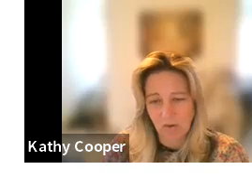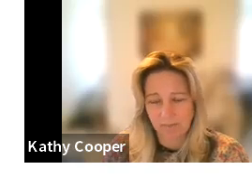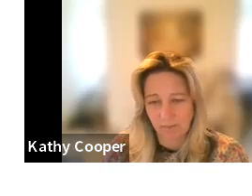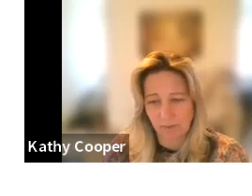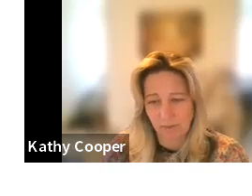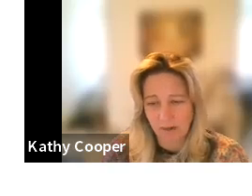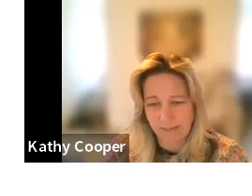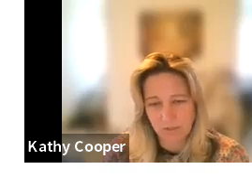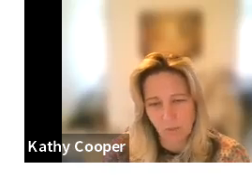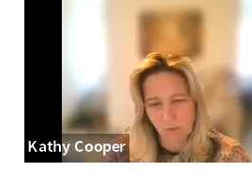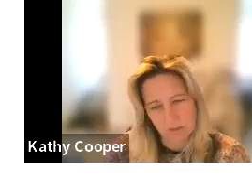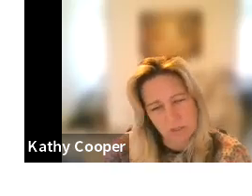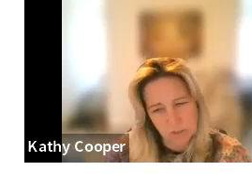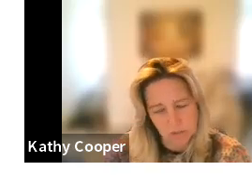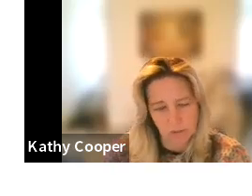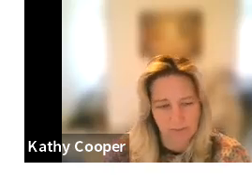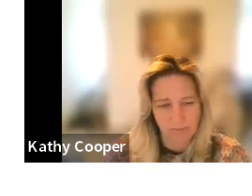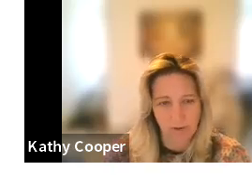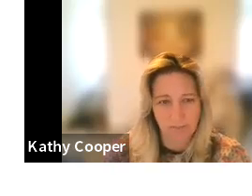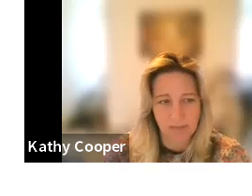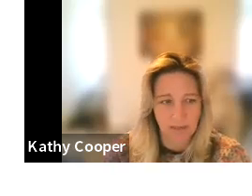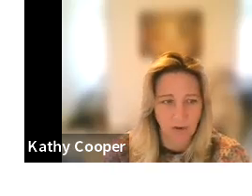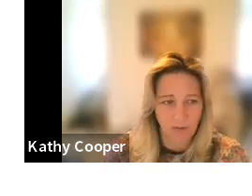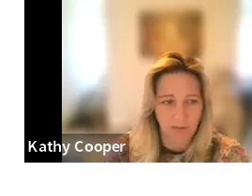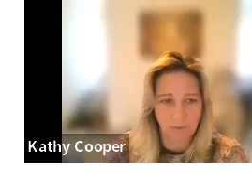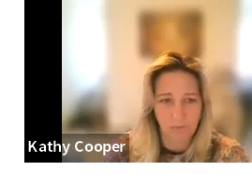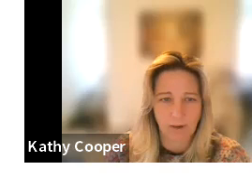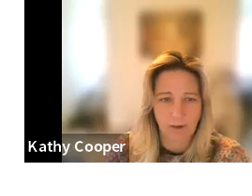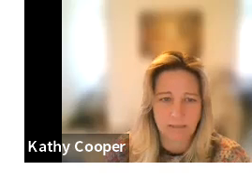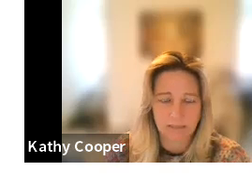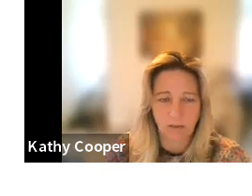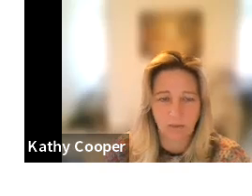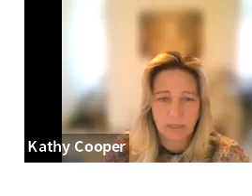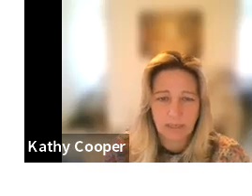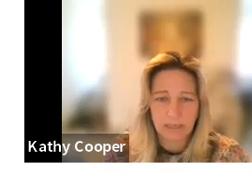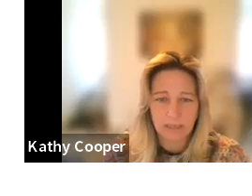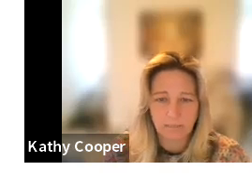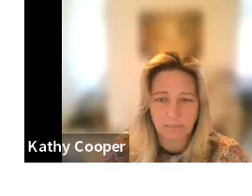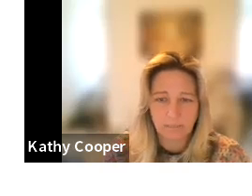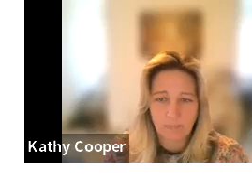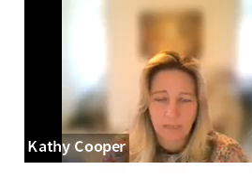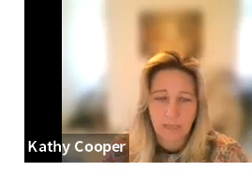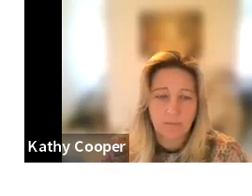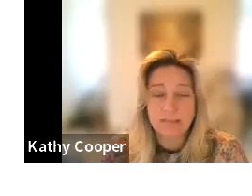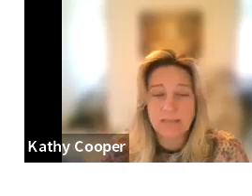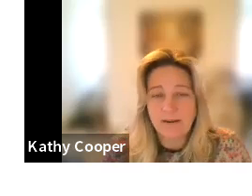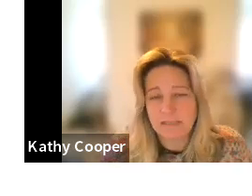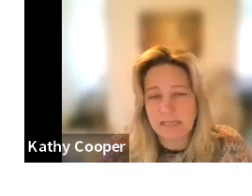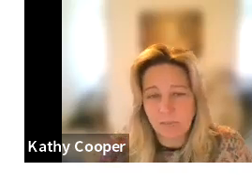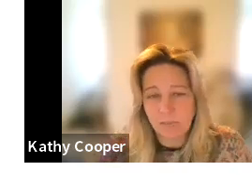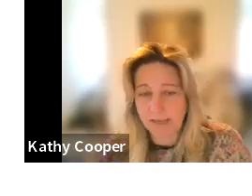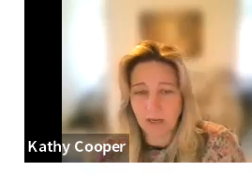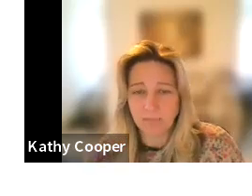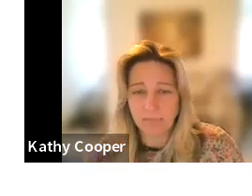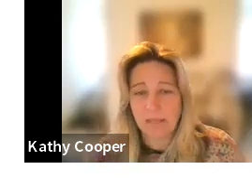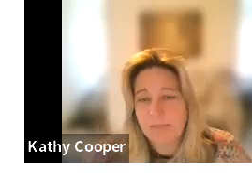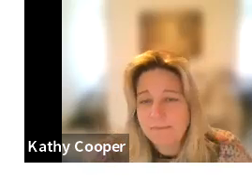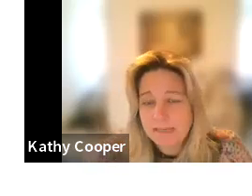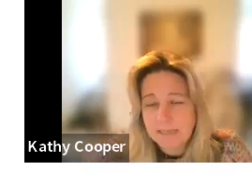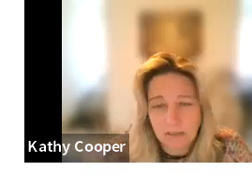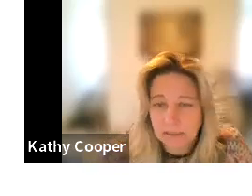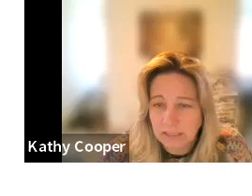But it's basically when a setting is it meeting all of the requirements or there's concerned that they're not meeting all of the requirements.